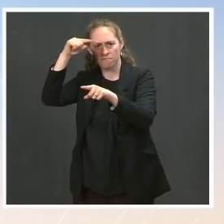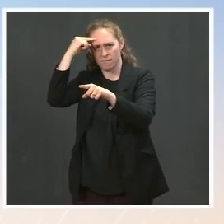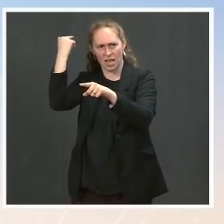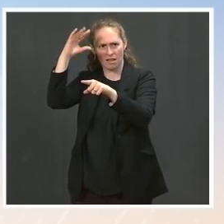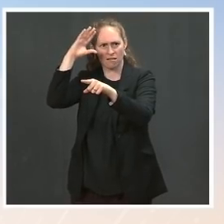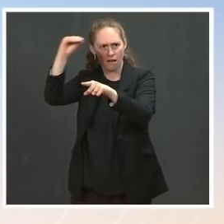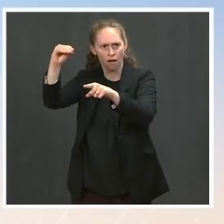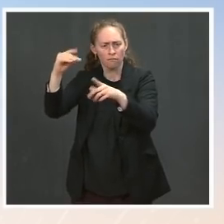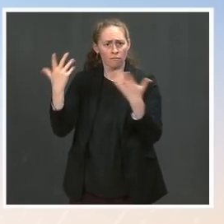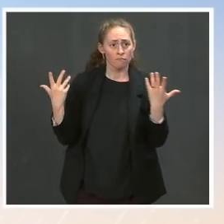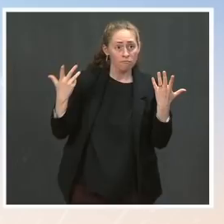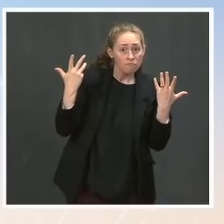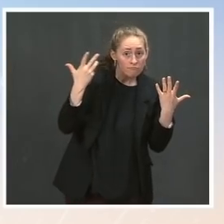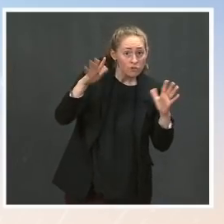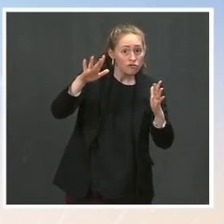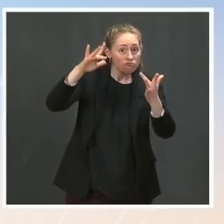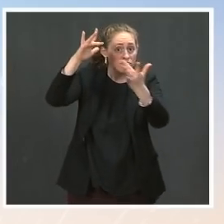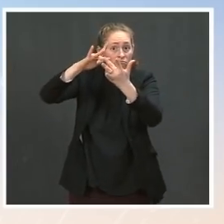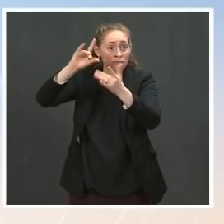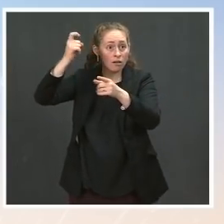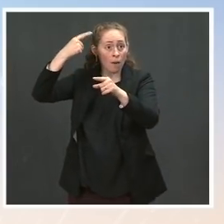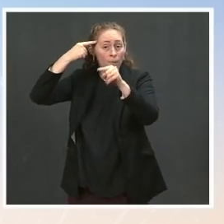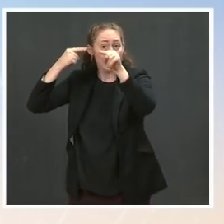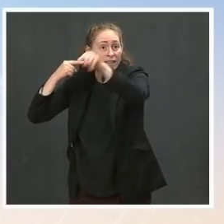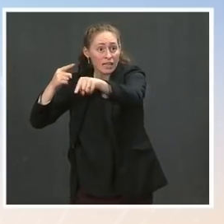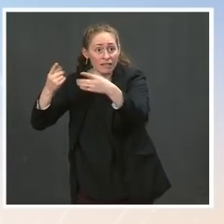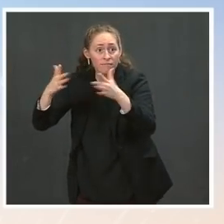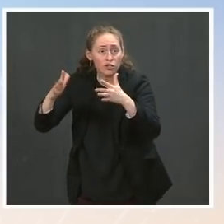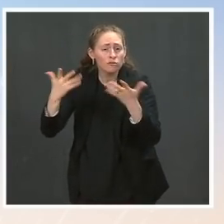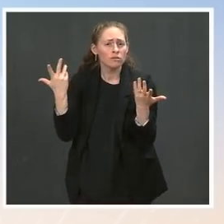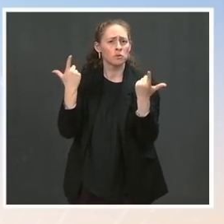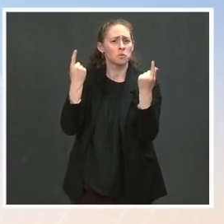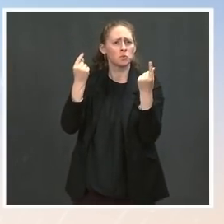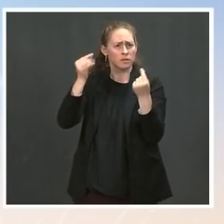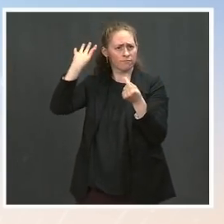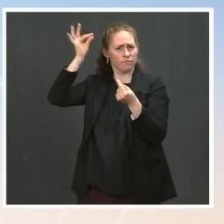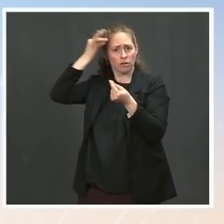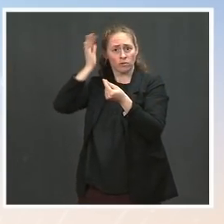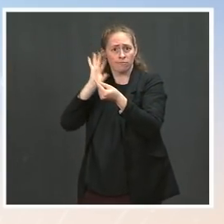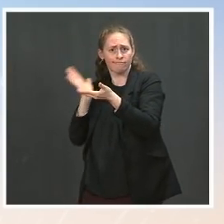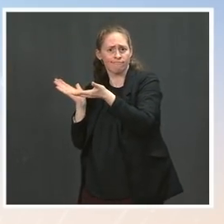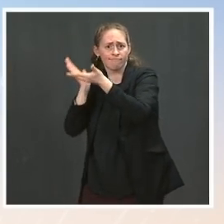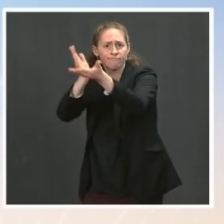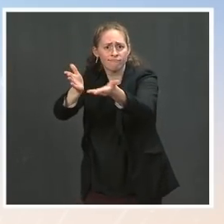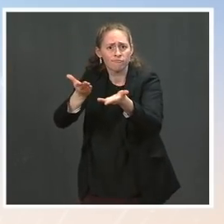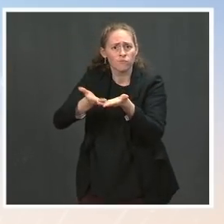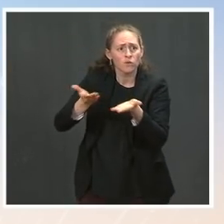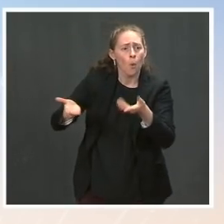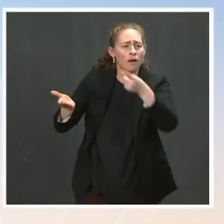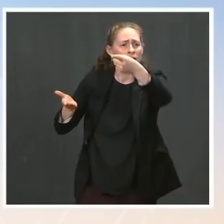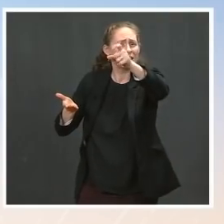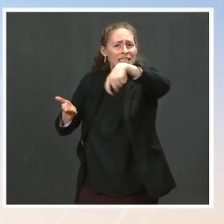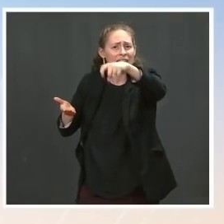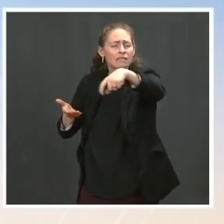Or are there any resources from the federal government that are being offered? And this comes at a time when, obviously,